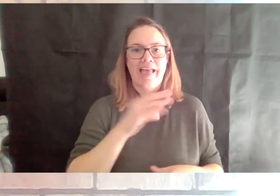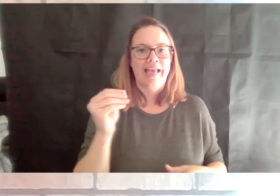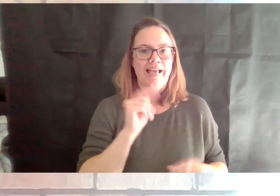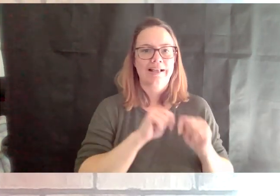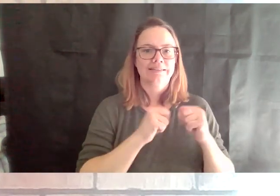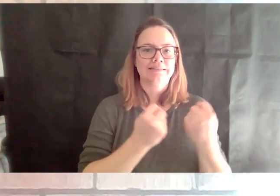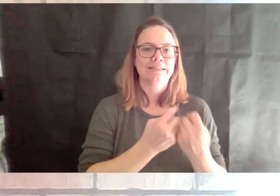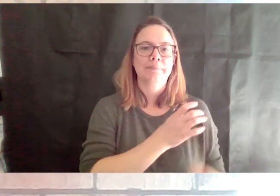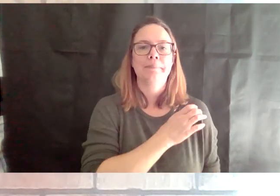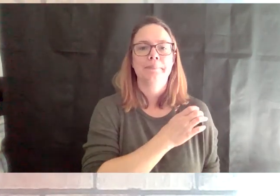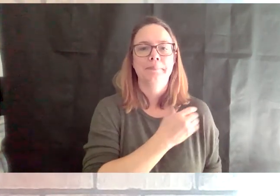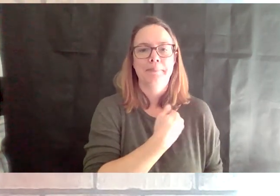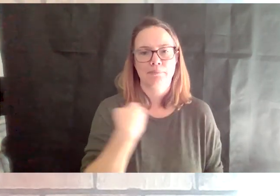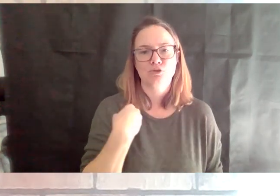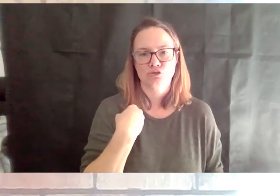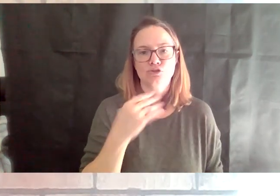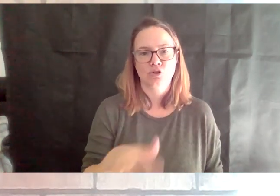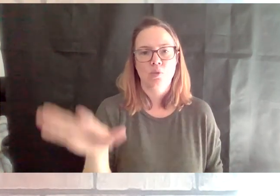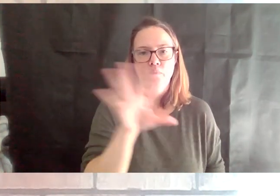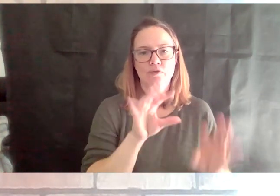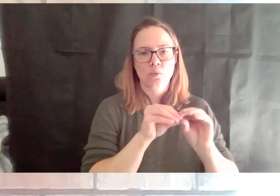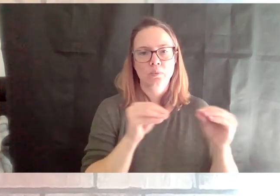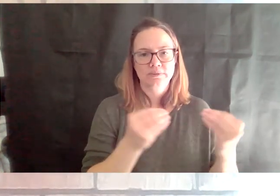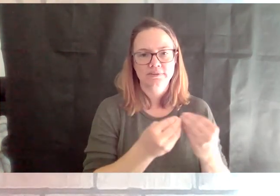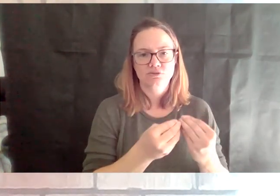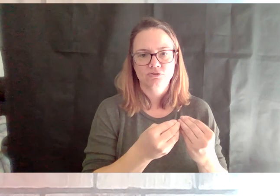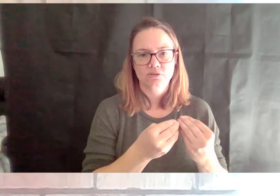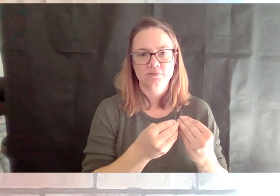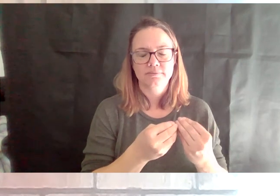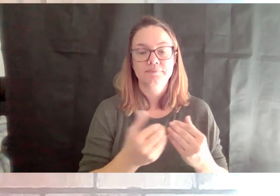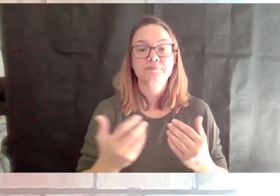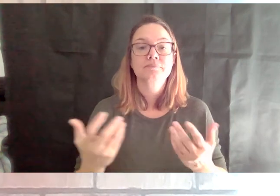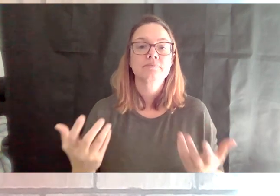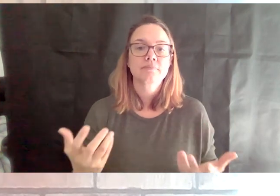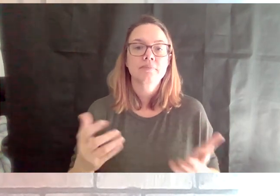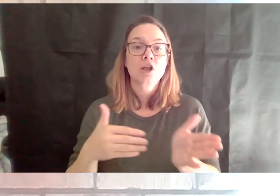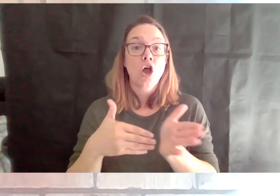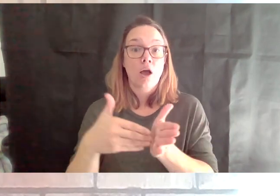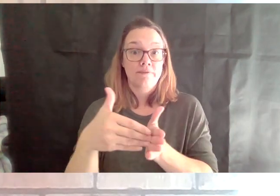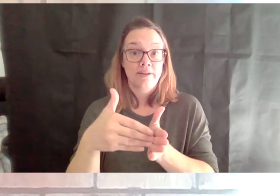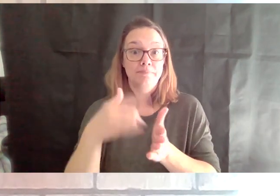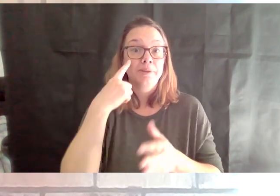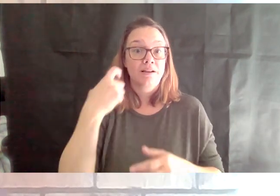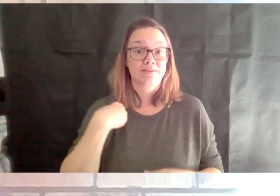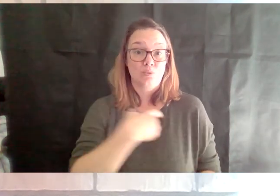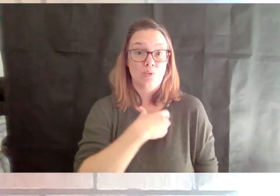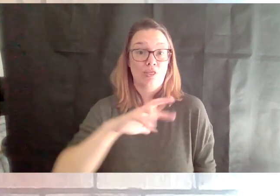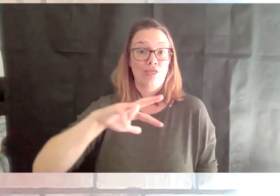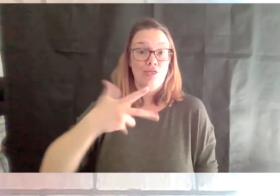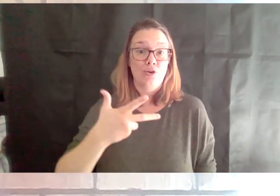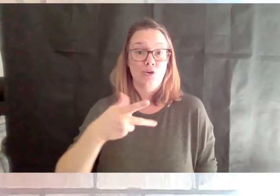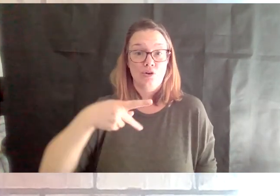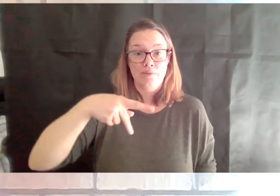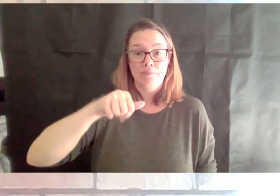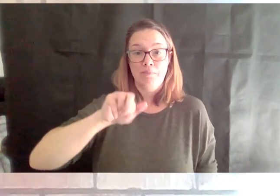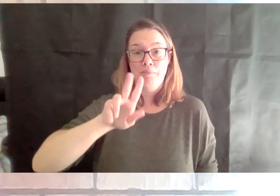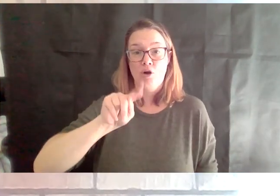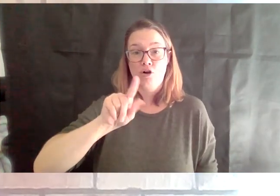throughout the organization. Oftentimes, as being the third party,